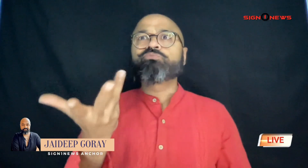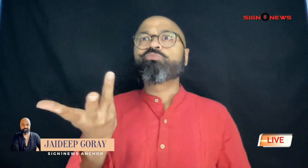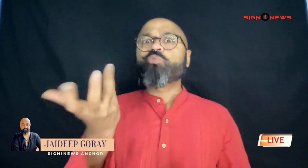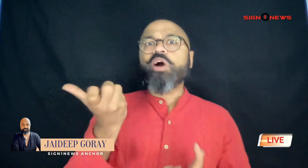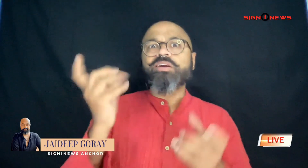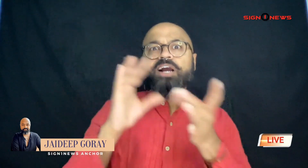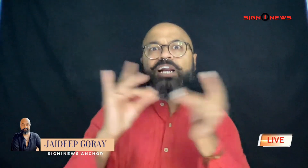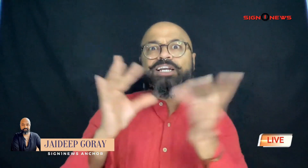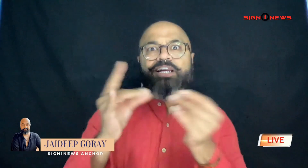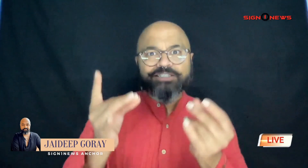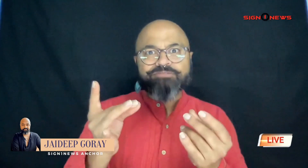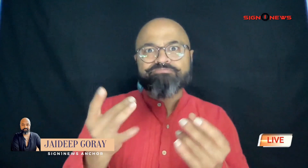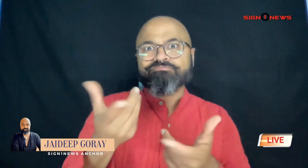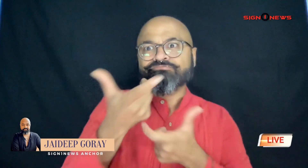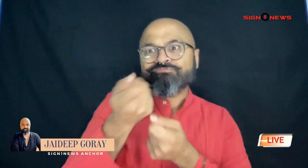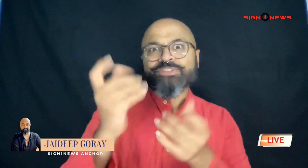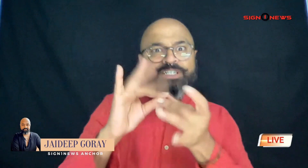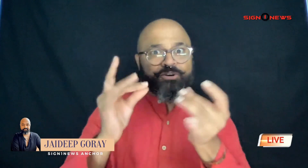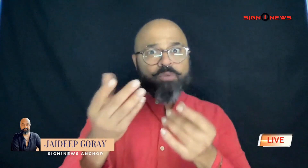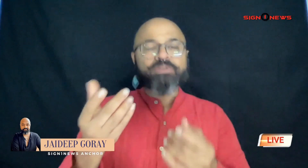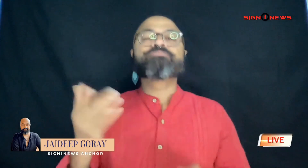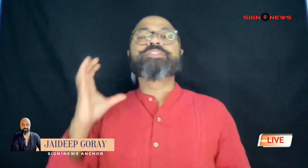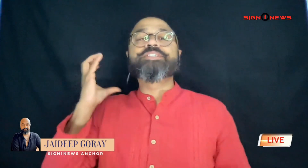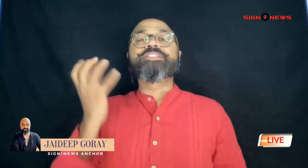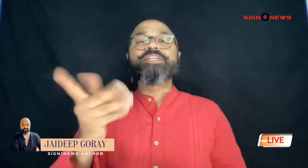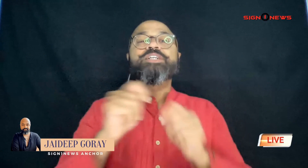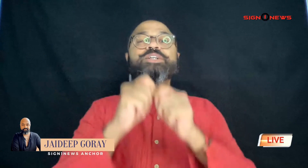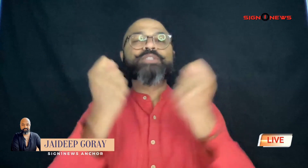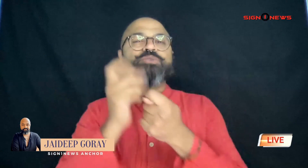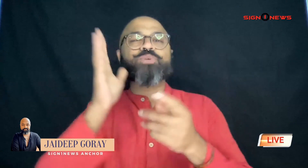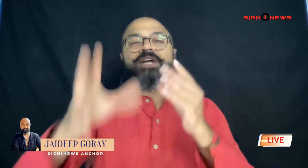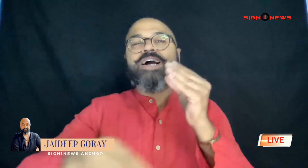an interesting comment about this update we may add it at the bottom of the screen